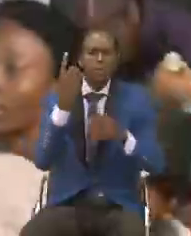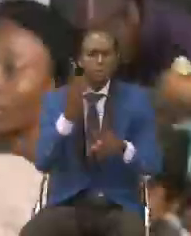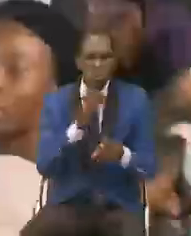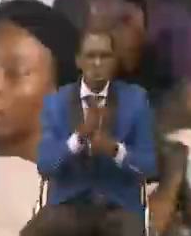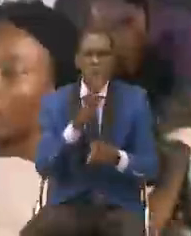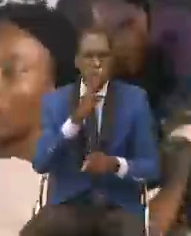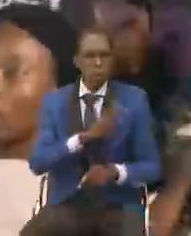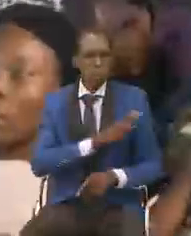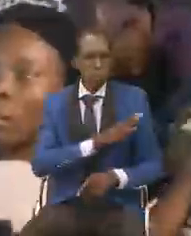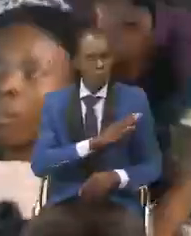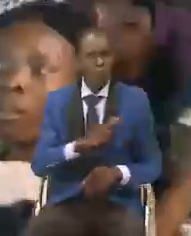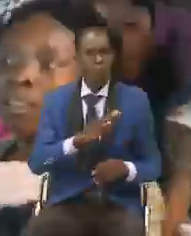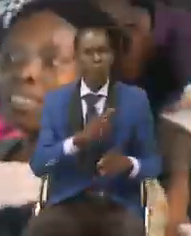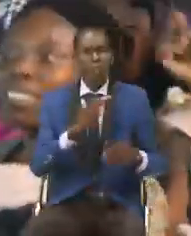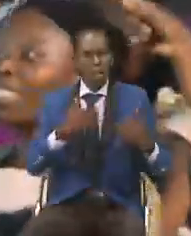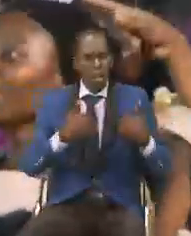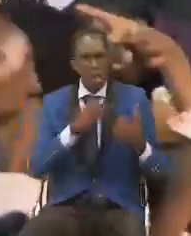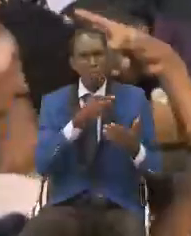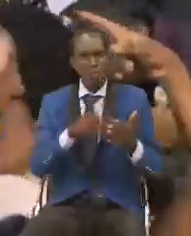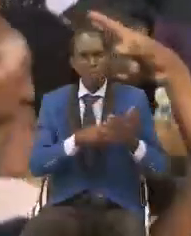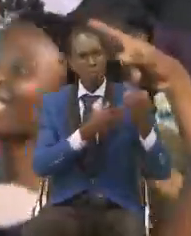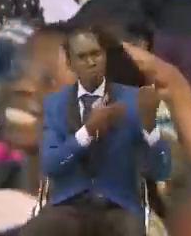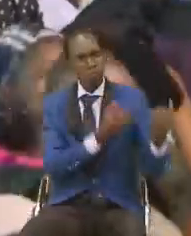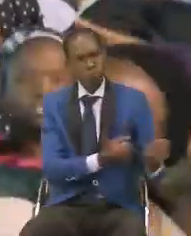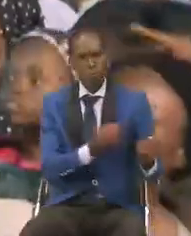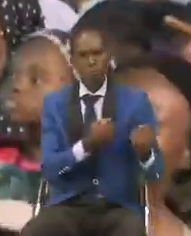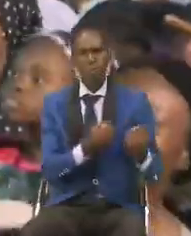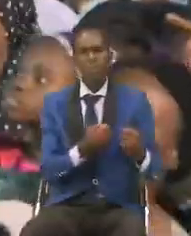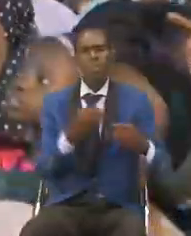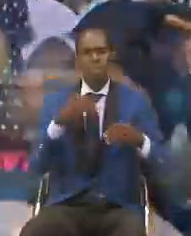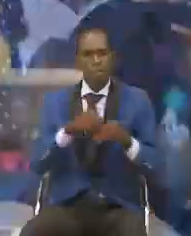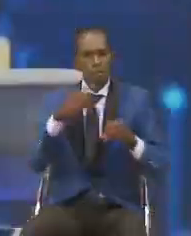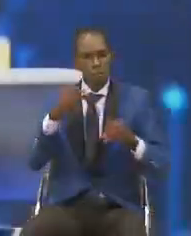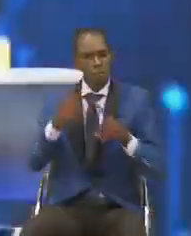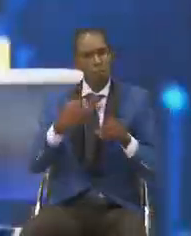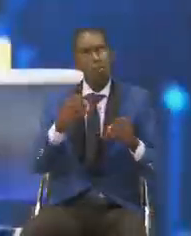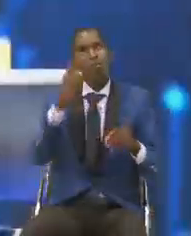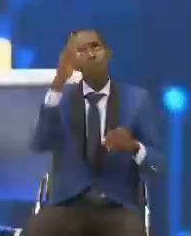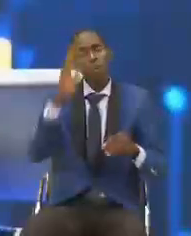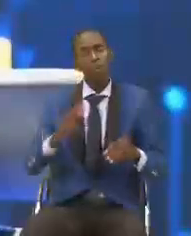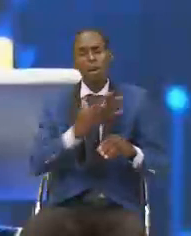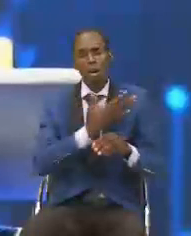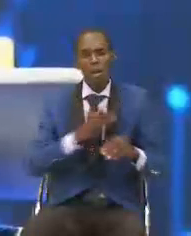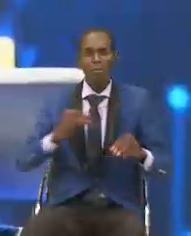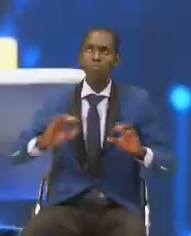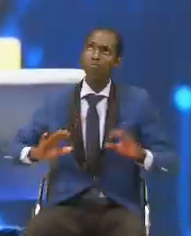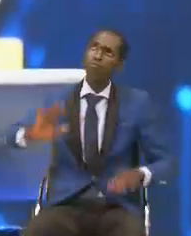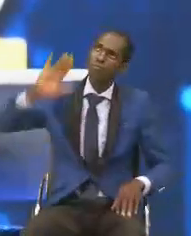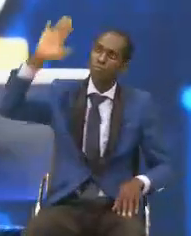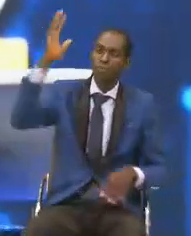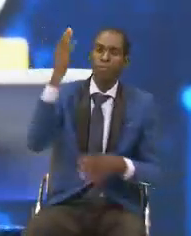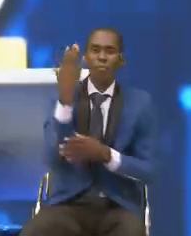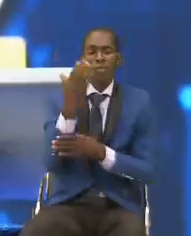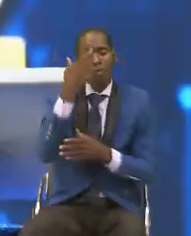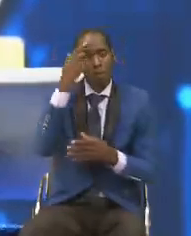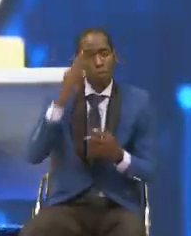and by the sides just rest up that hand and online rest of the time this is the day of your salvation